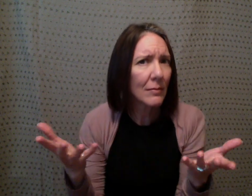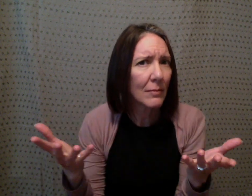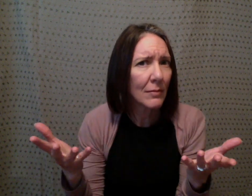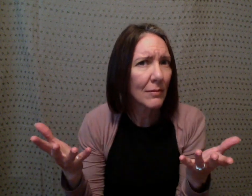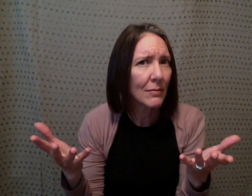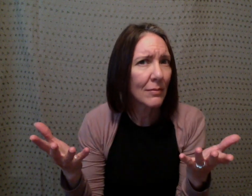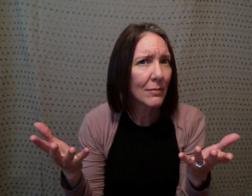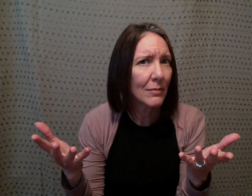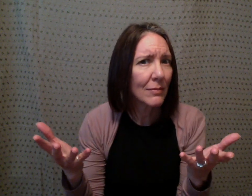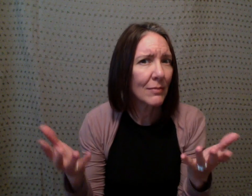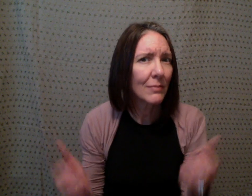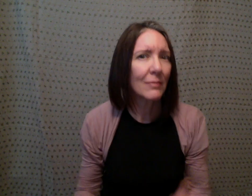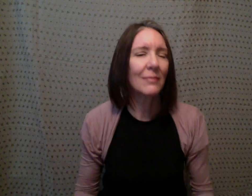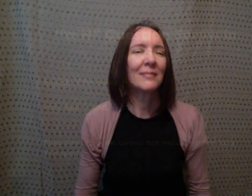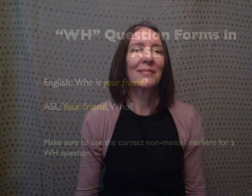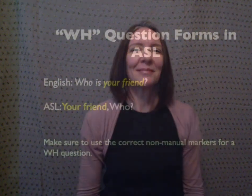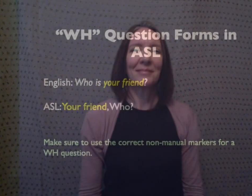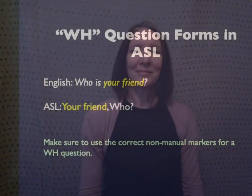what?